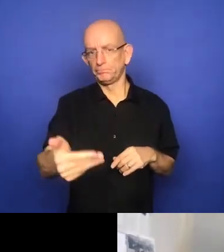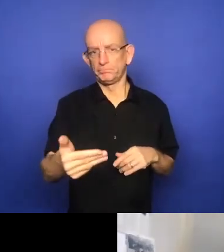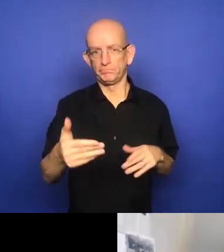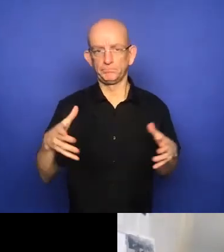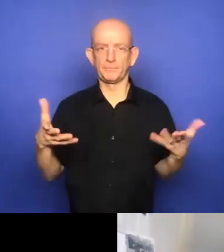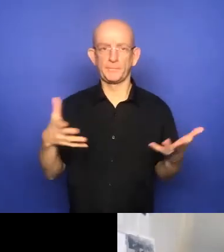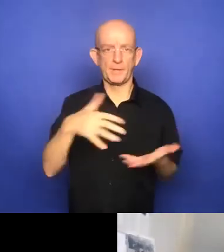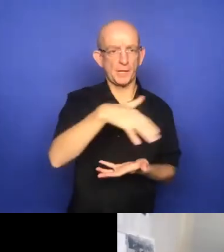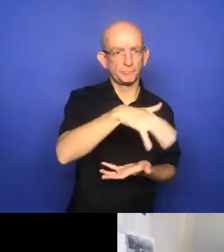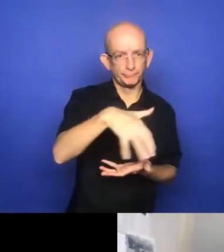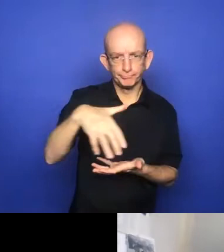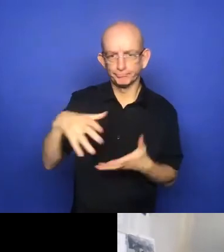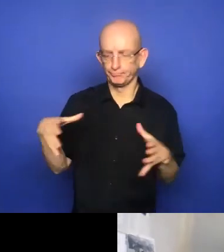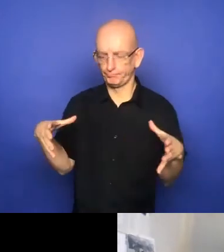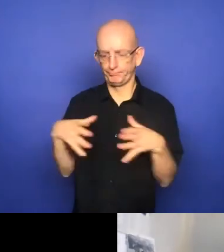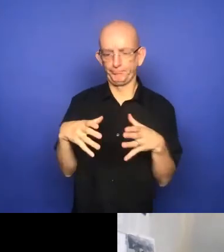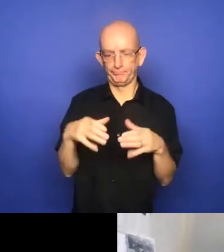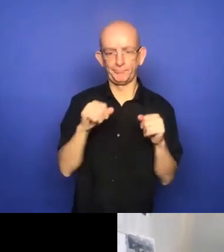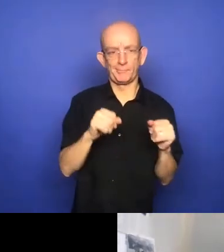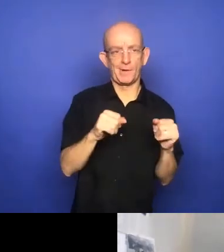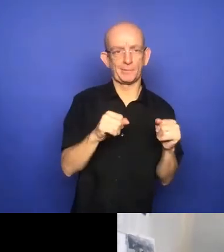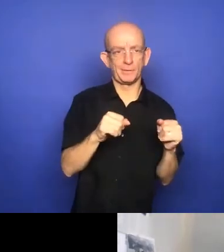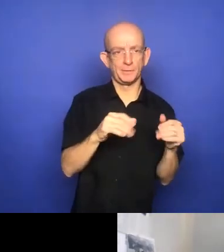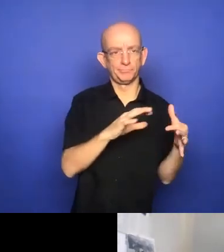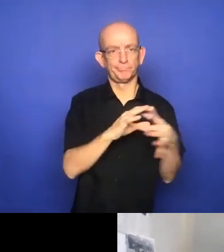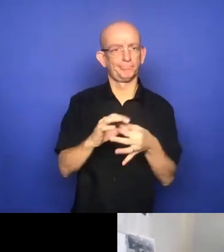ing, applying the Washington group on administrative records, so that